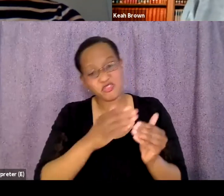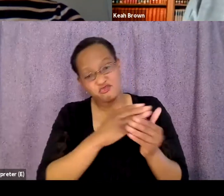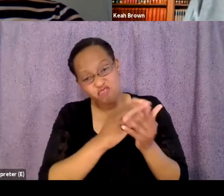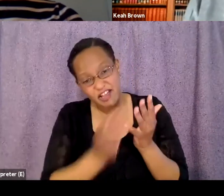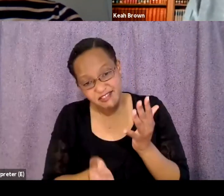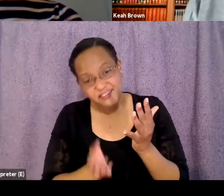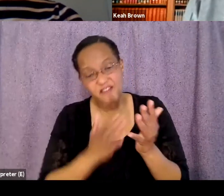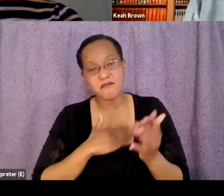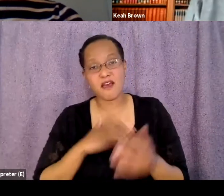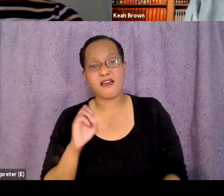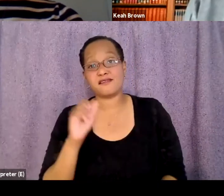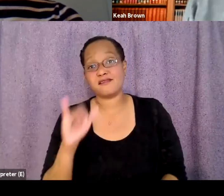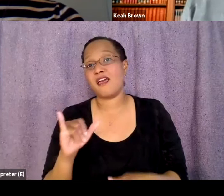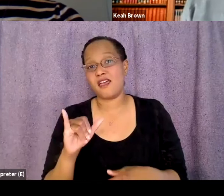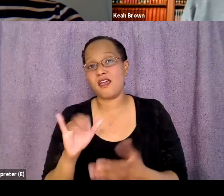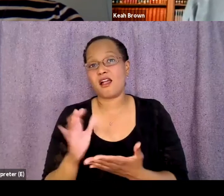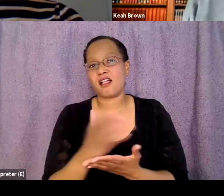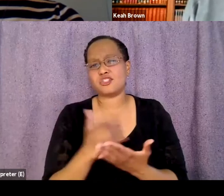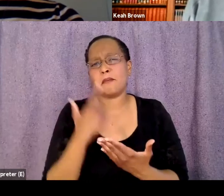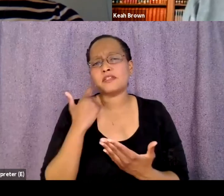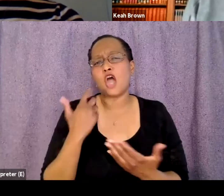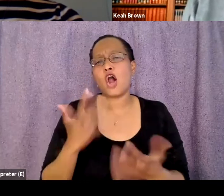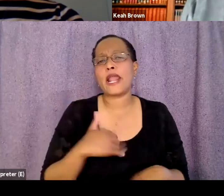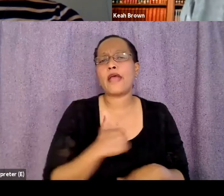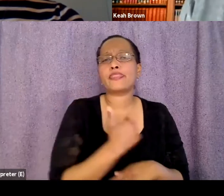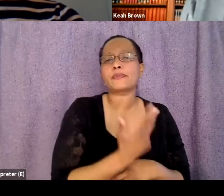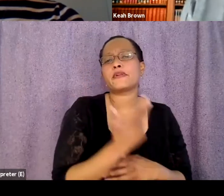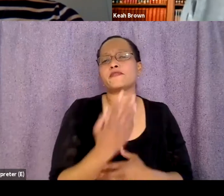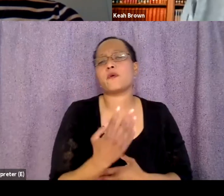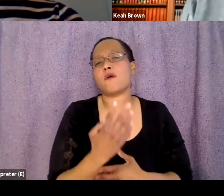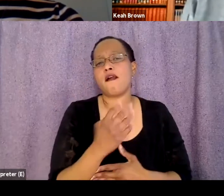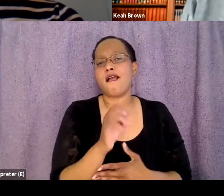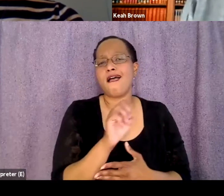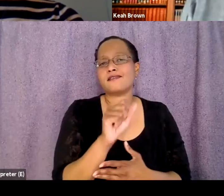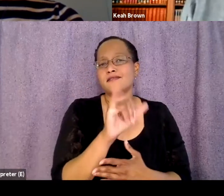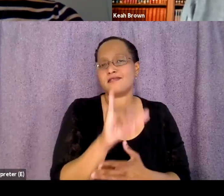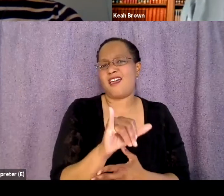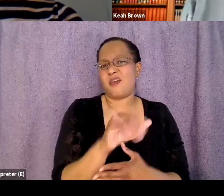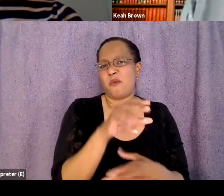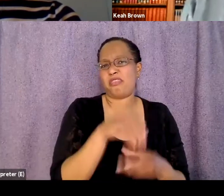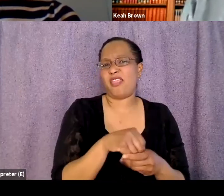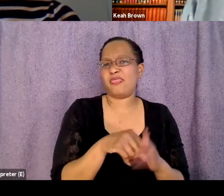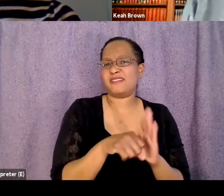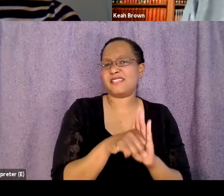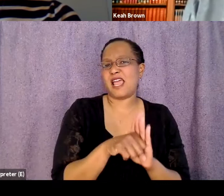to four essays I think in the sample of. Keah Brown: The thing that Alex and I created to let people know what the book would be